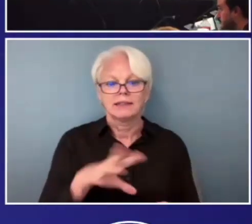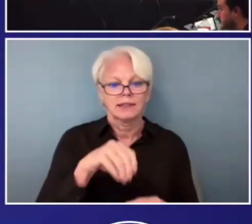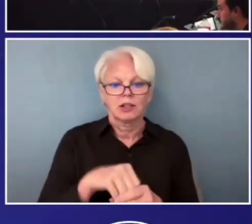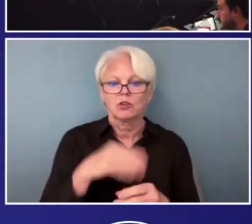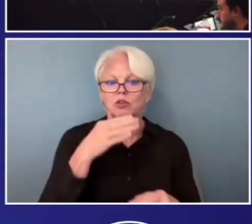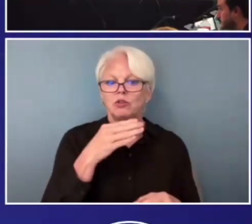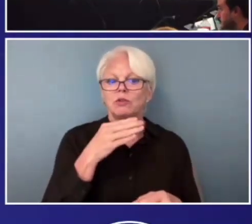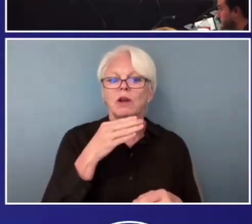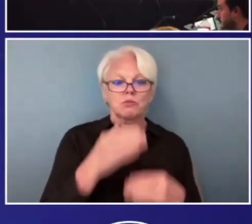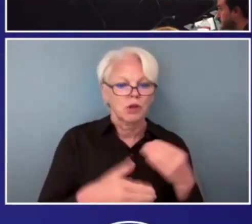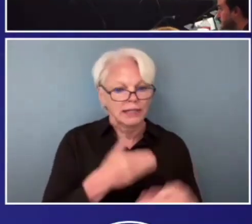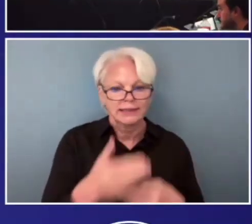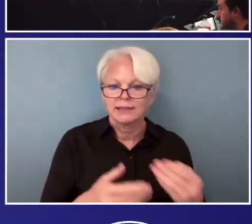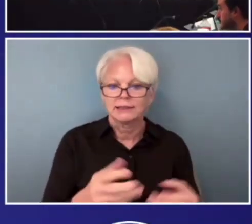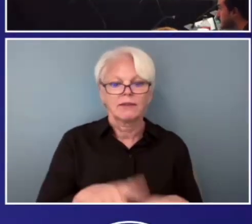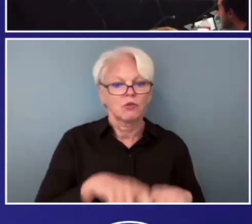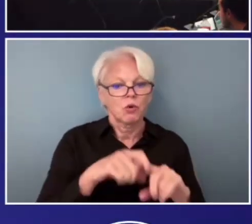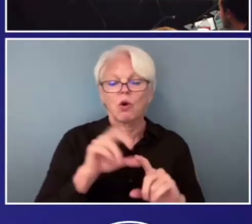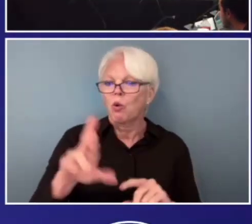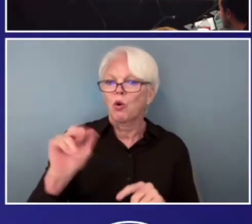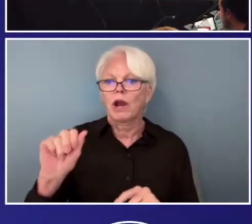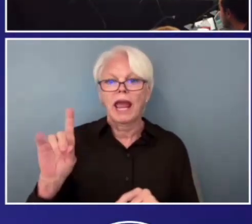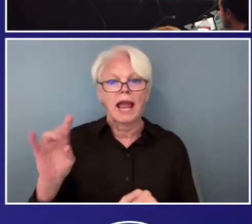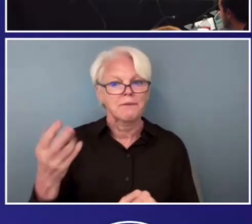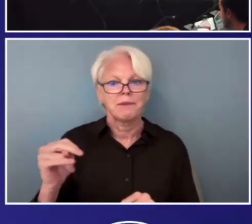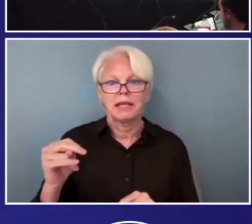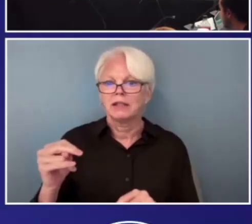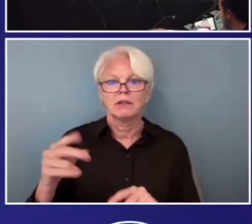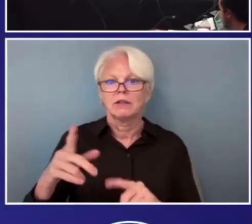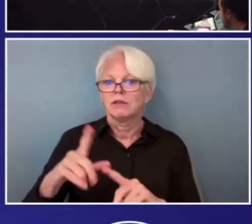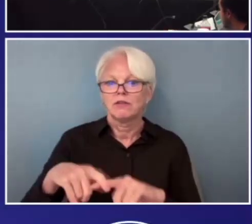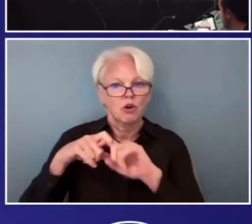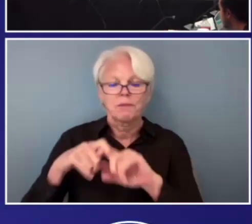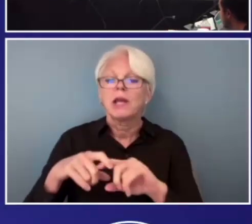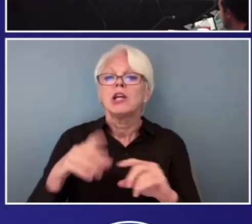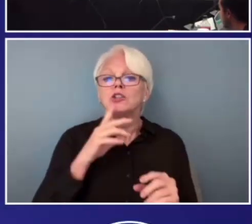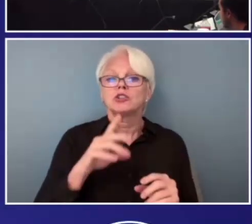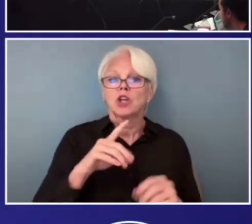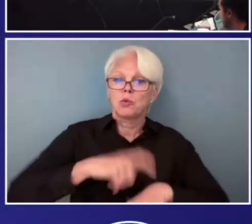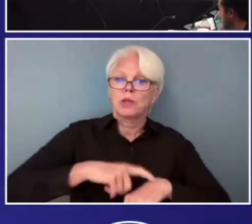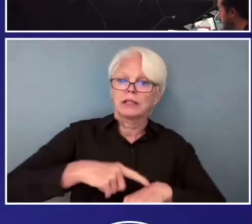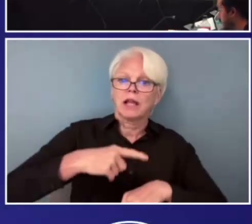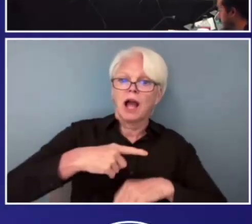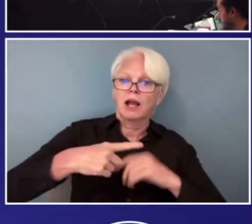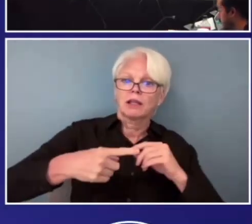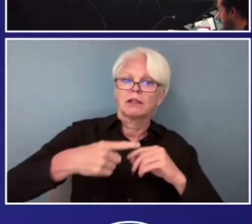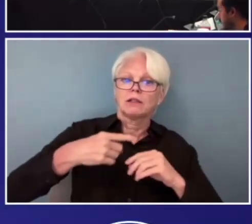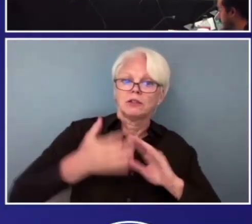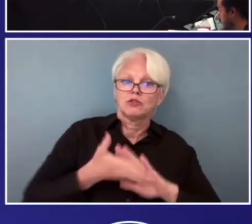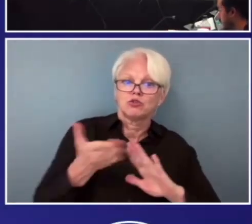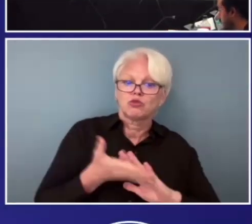forbearances. So the clock is only on the ones requested by the borrower that are granted by the Department.